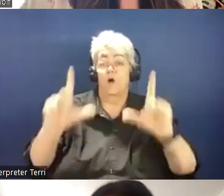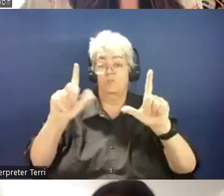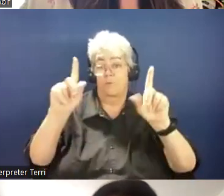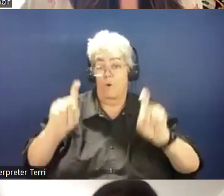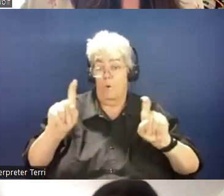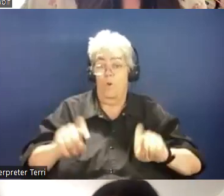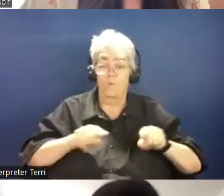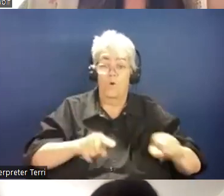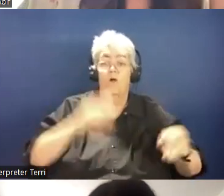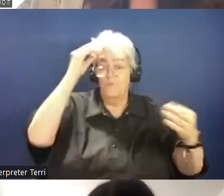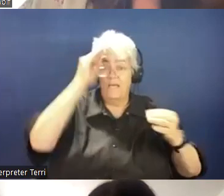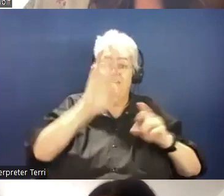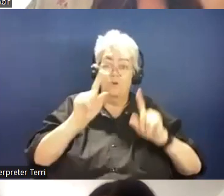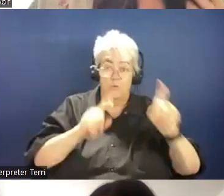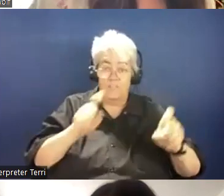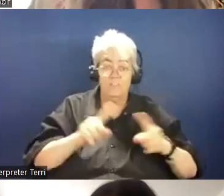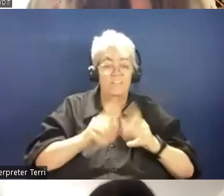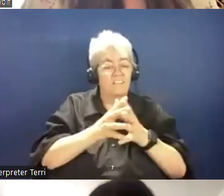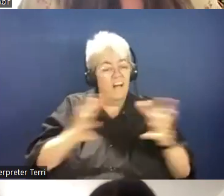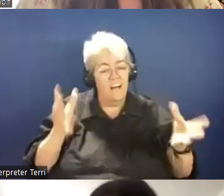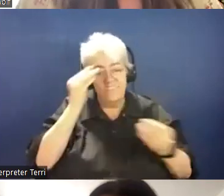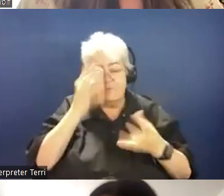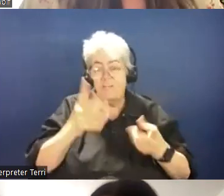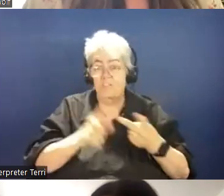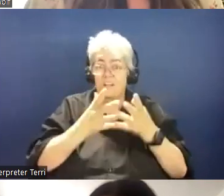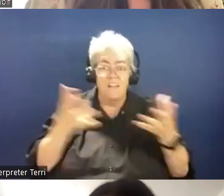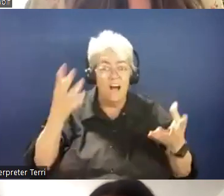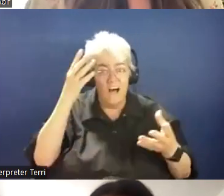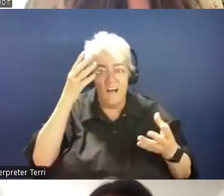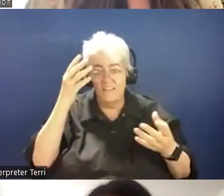of your questions, because this is a lot of information, a lot of content, and these laws are